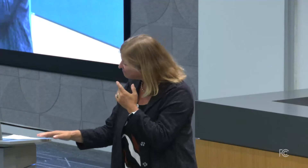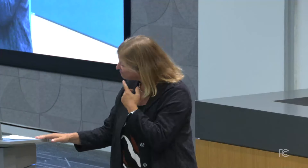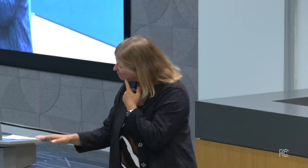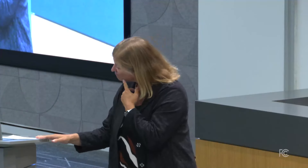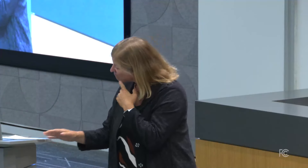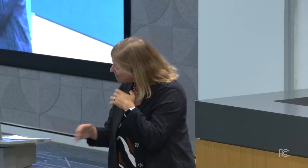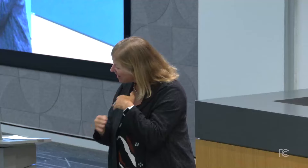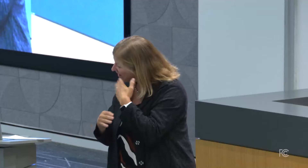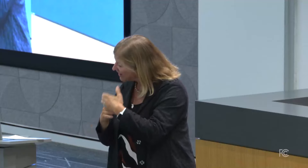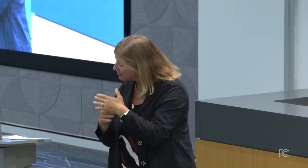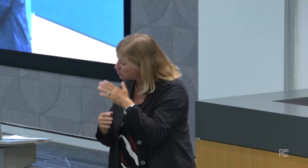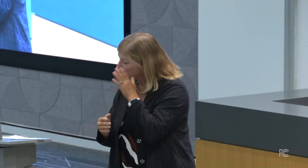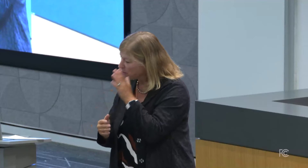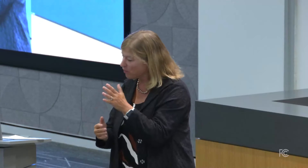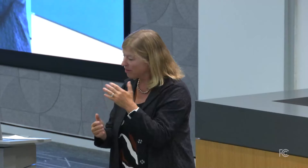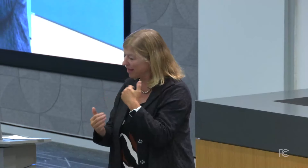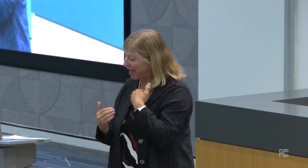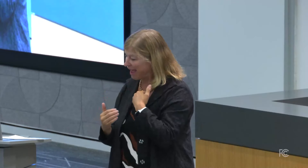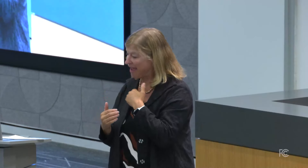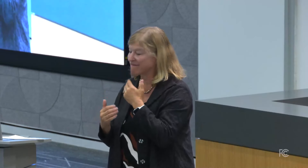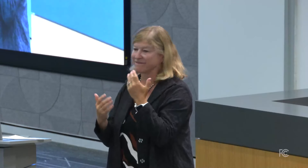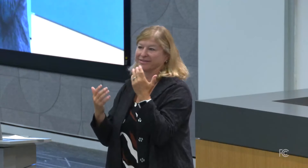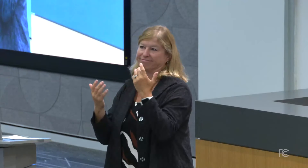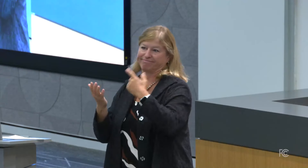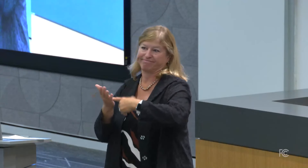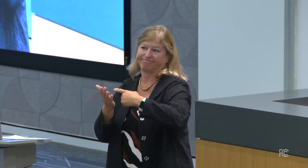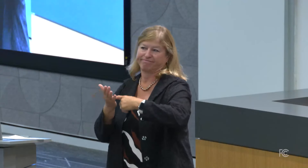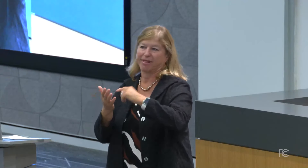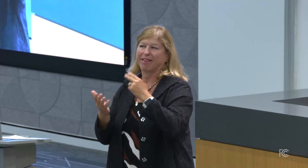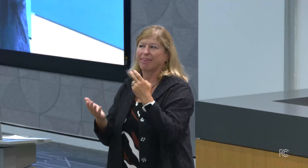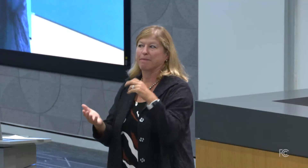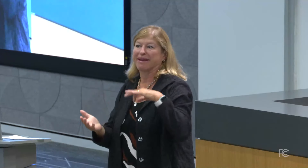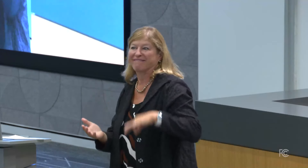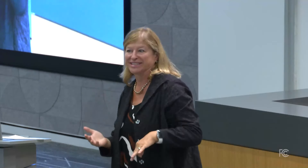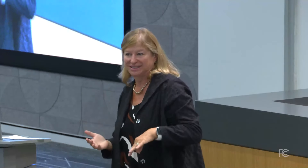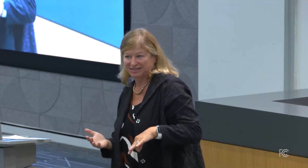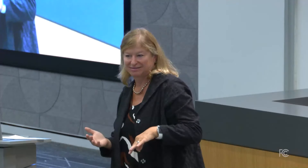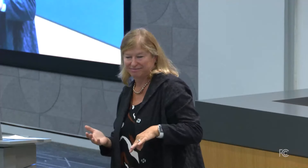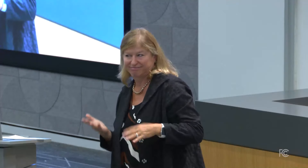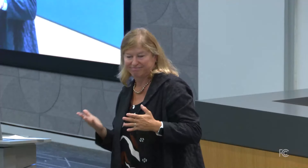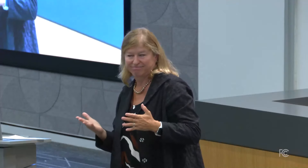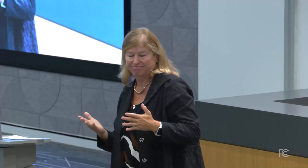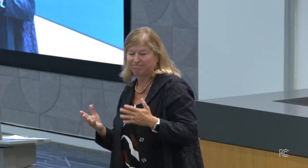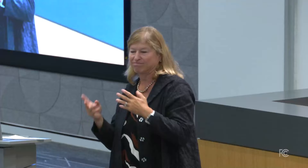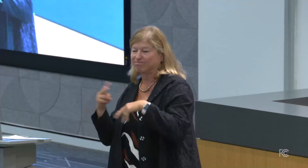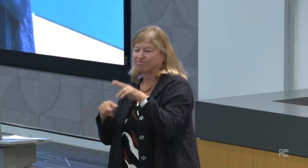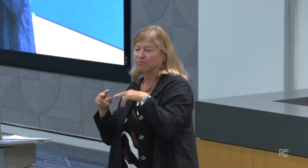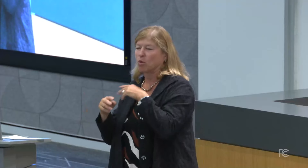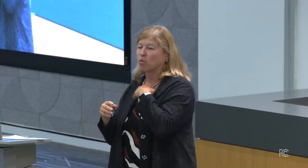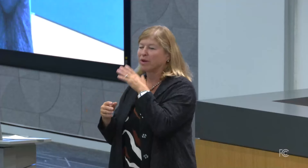PROGRAM. MY APOLOGIES FOR NOT MENTIONING THAT EARLIER. IF YOU WOULD LIKE A PRINTED OR BRAILLED COPY OF THE AGENDA WE HAVE THAT OVER ON